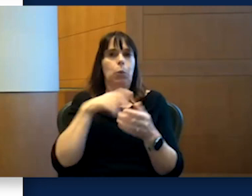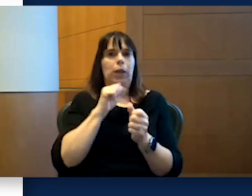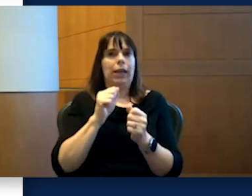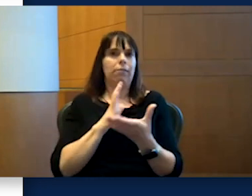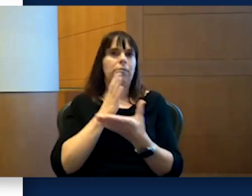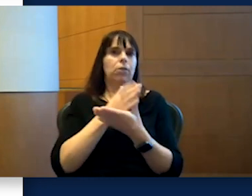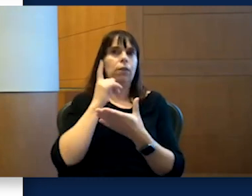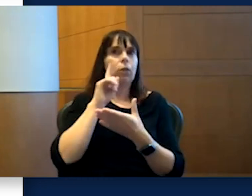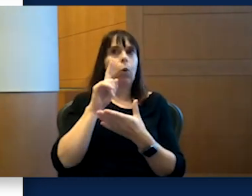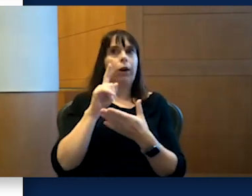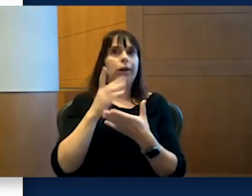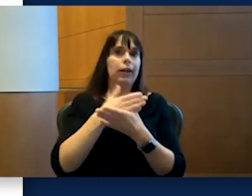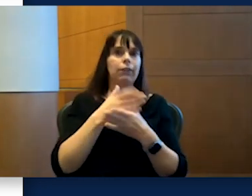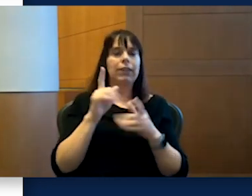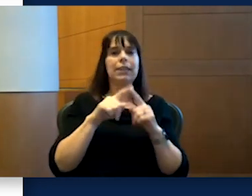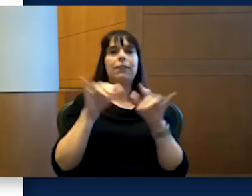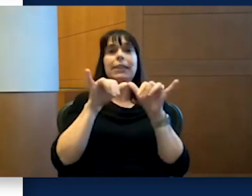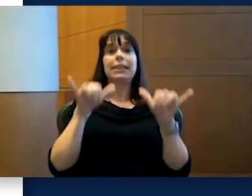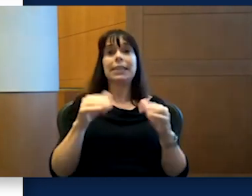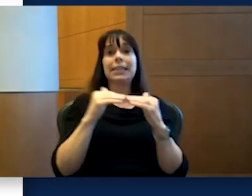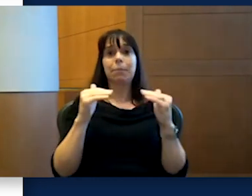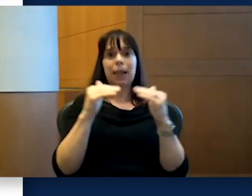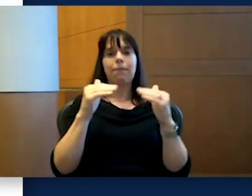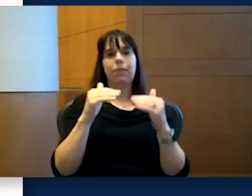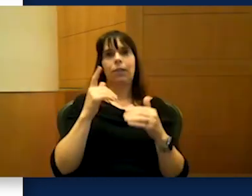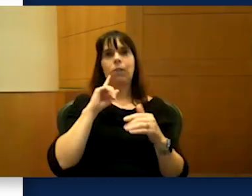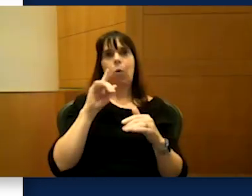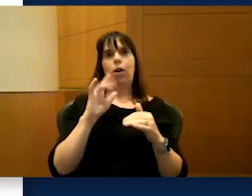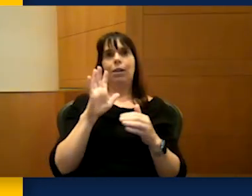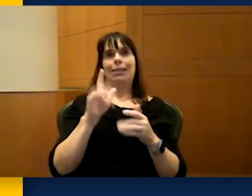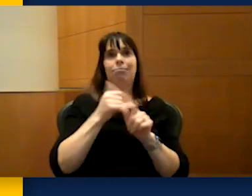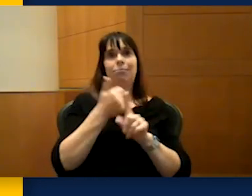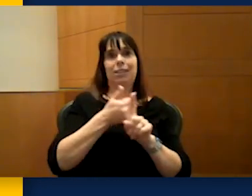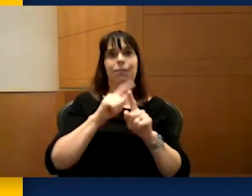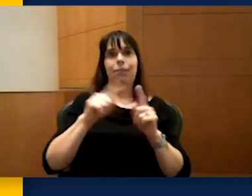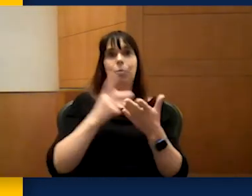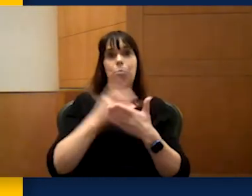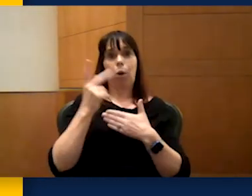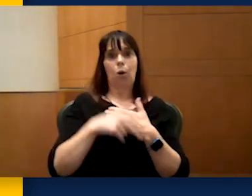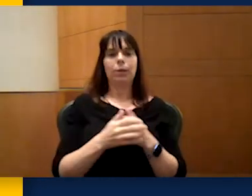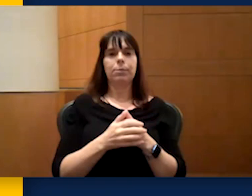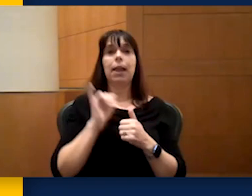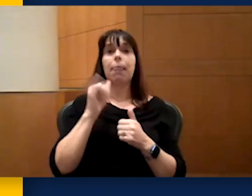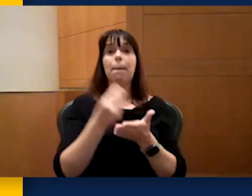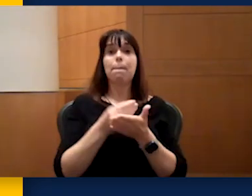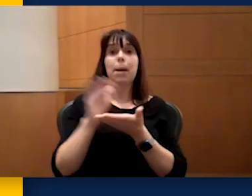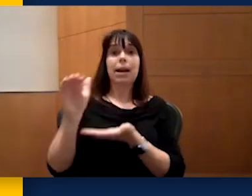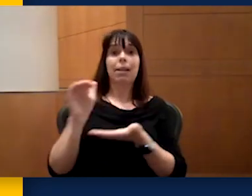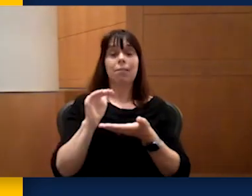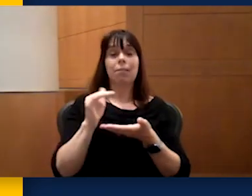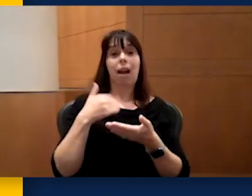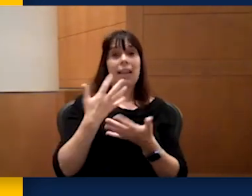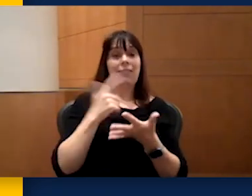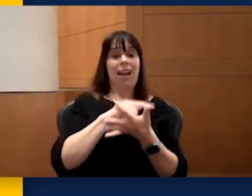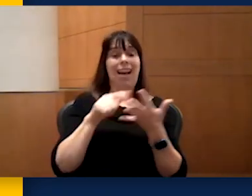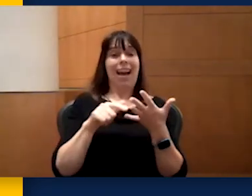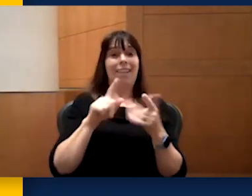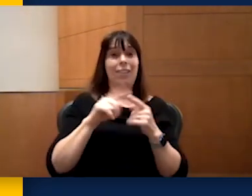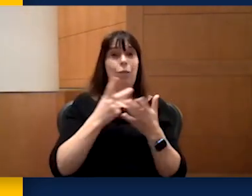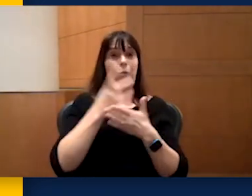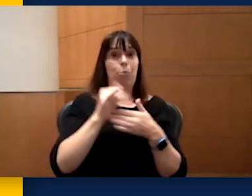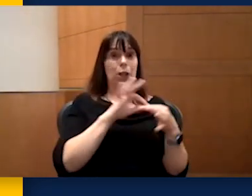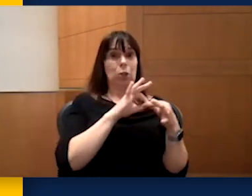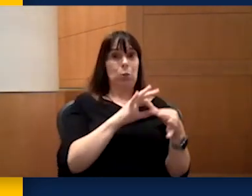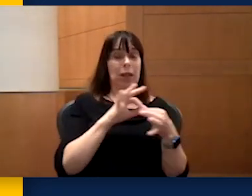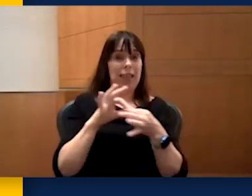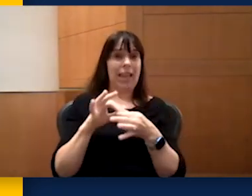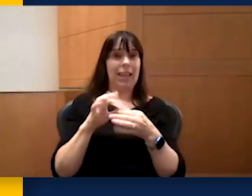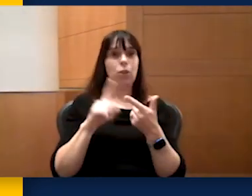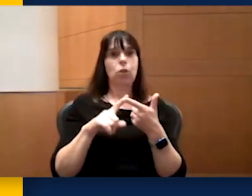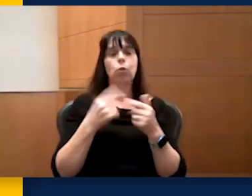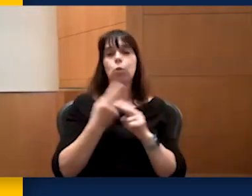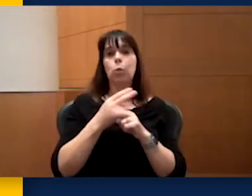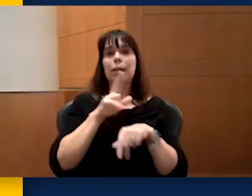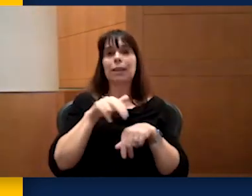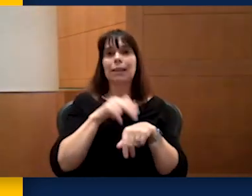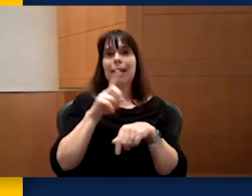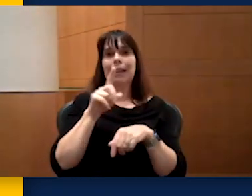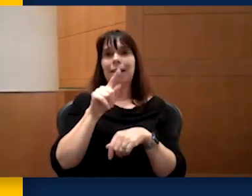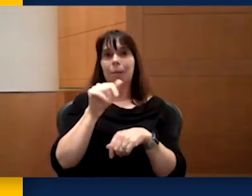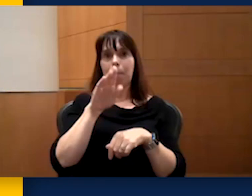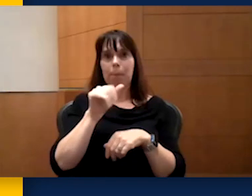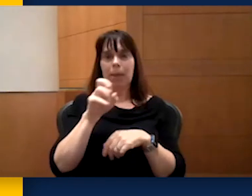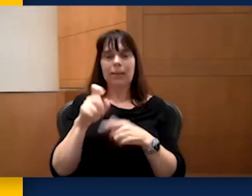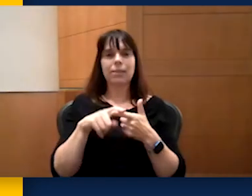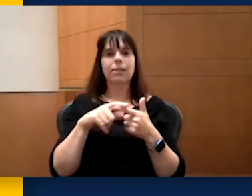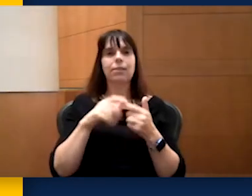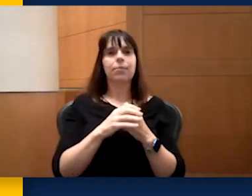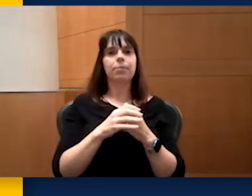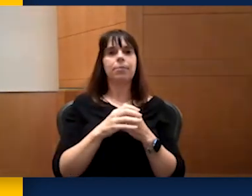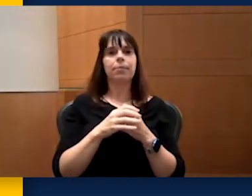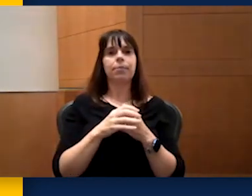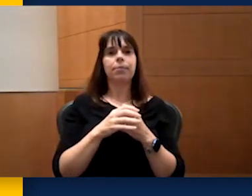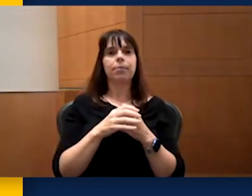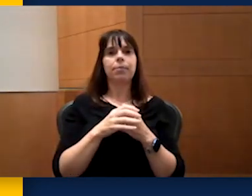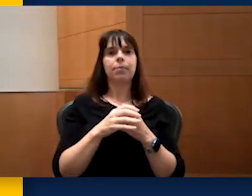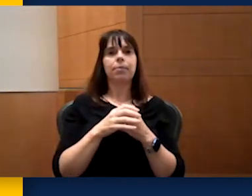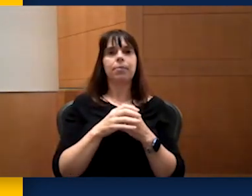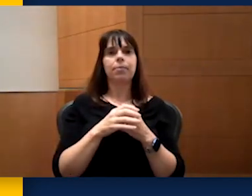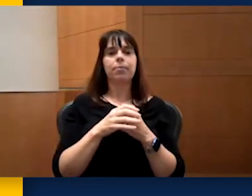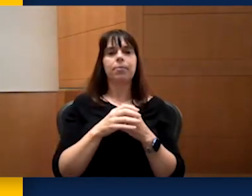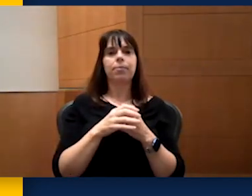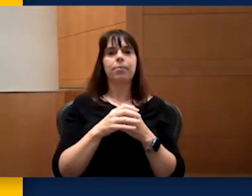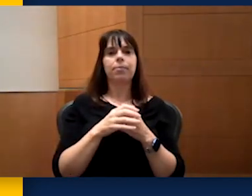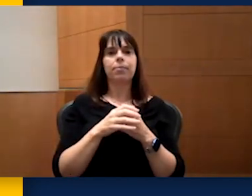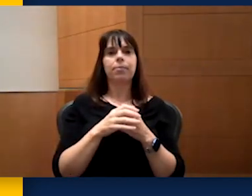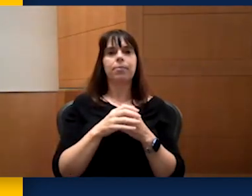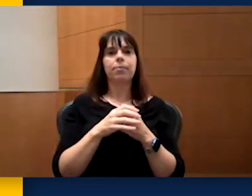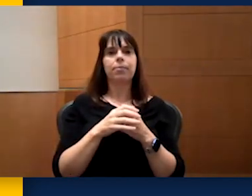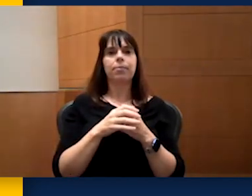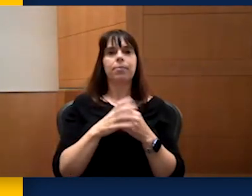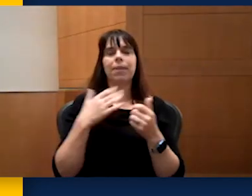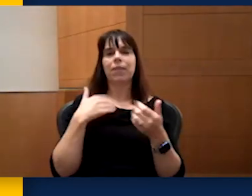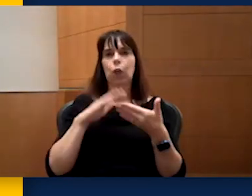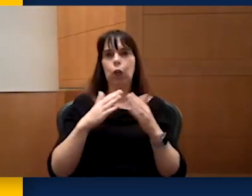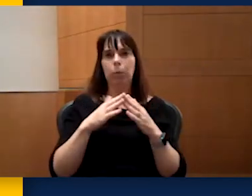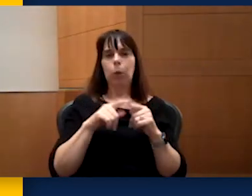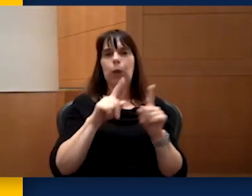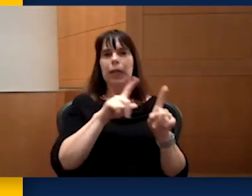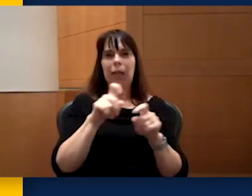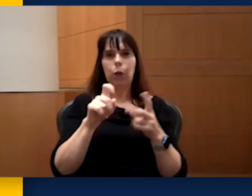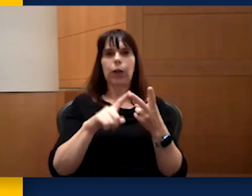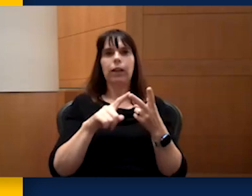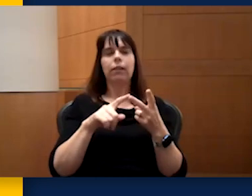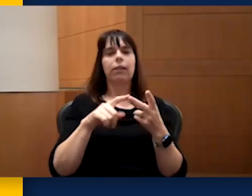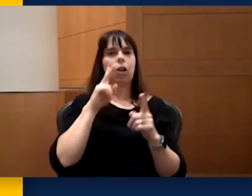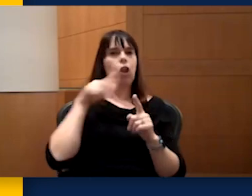We have this as well as many of the projects in the system based on an expanded model of the ICF that recognizes that the role of the healthcare environment and healthcare disparities. And so really thinks about using that center box, the access to healthcare, as potentially modifiable factors that we can target for interventions and system levels programming March that grant has five projects related to using the national database: Community inquiry, looking at environmental supports,